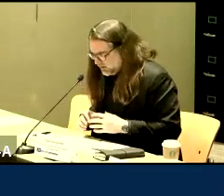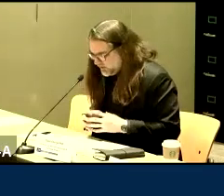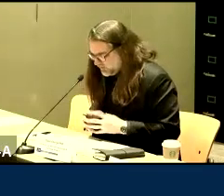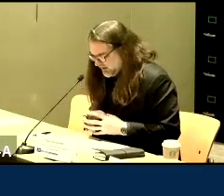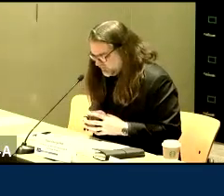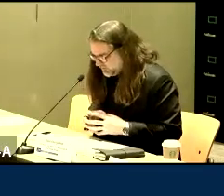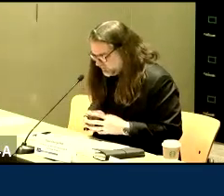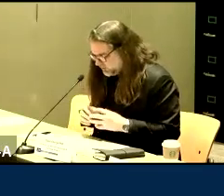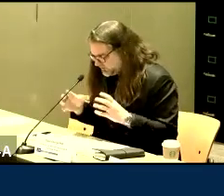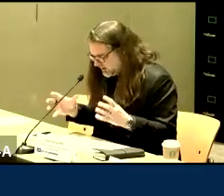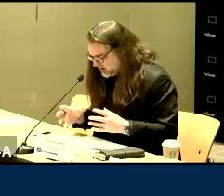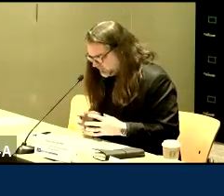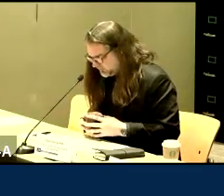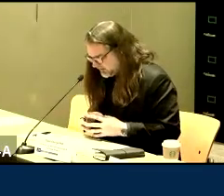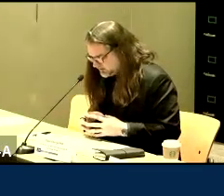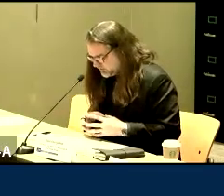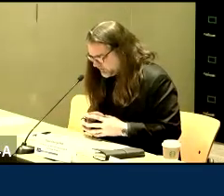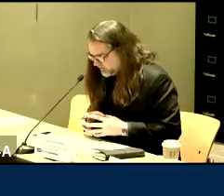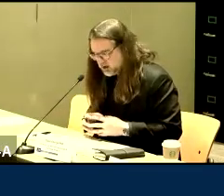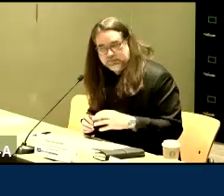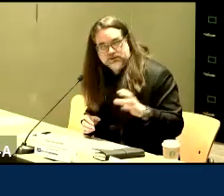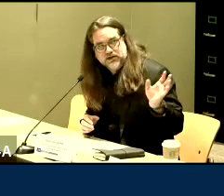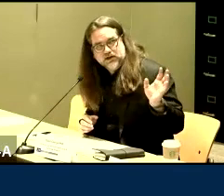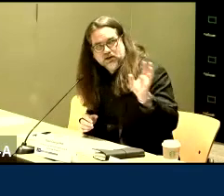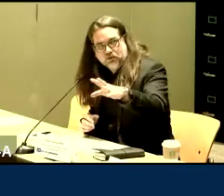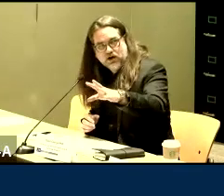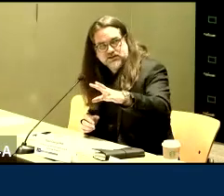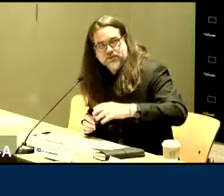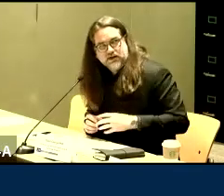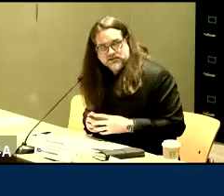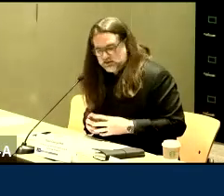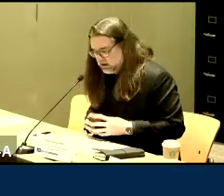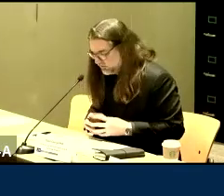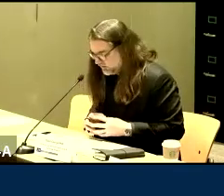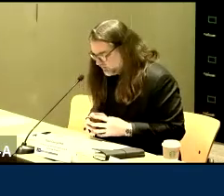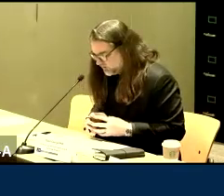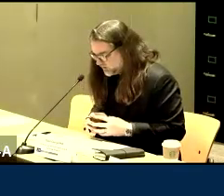Now we have a handful of goals and a handful of things that we want to accomplish across the buckets going forward.